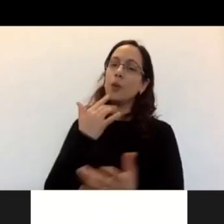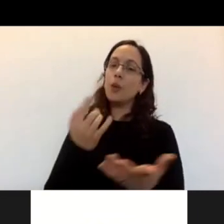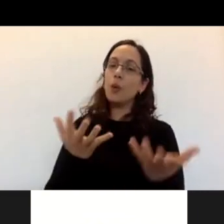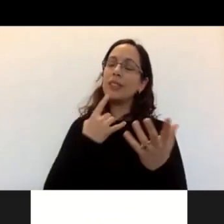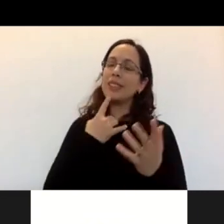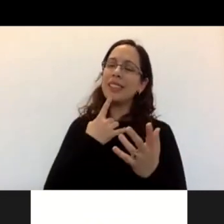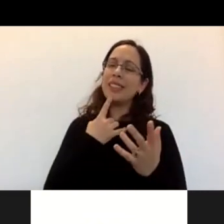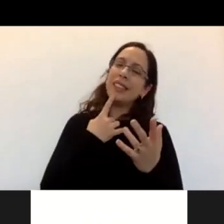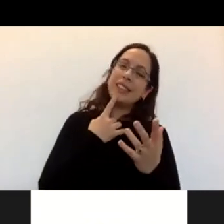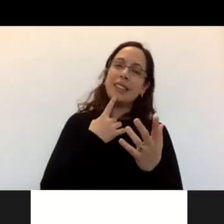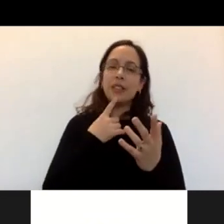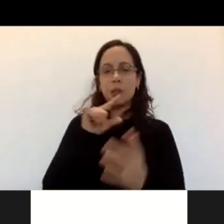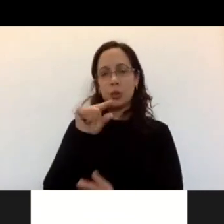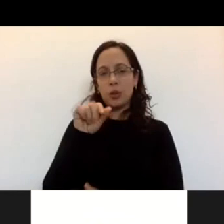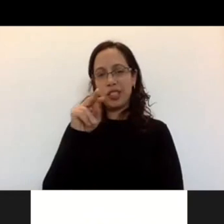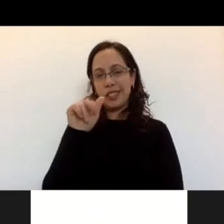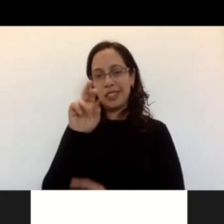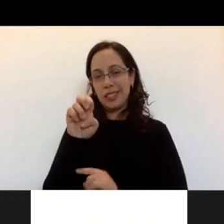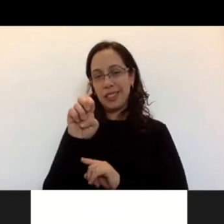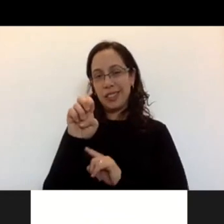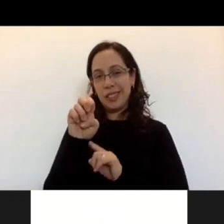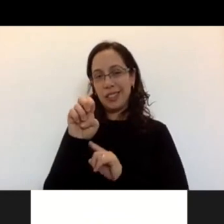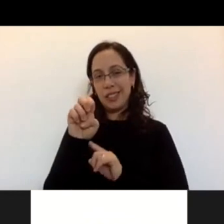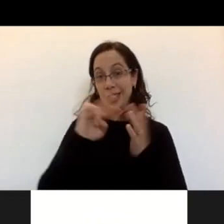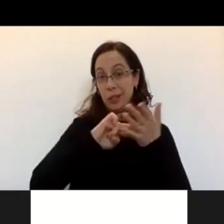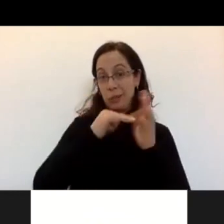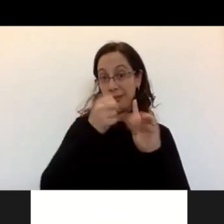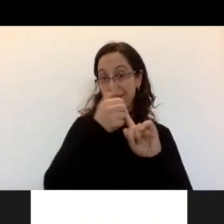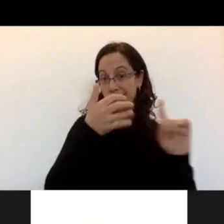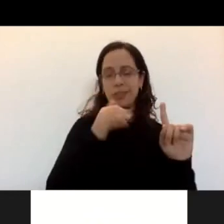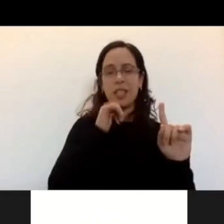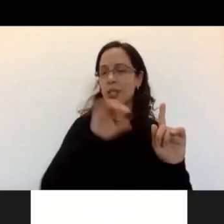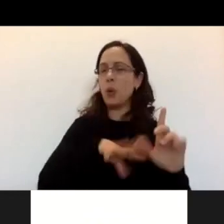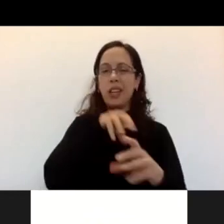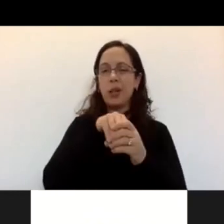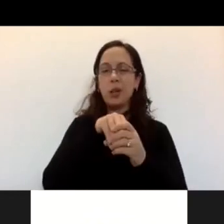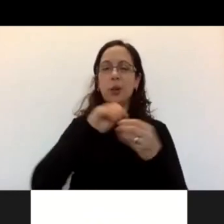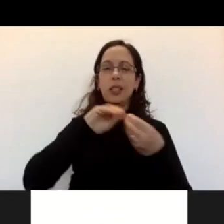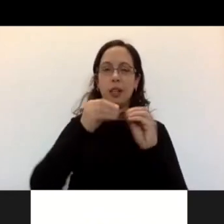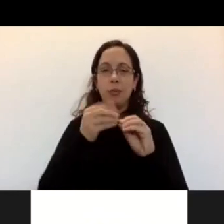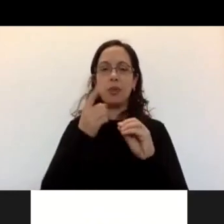of genocide don't deal in the question of numbers they deal in this question of intention right? um,